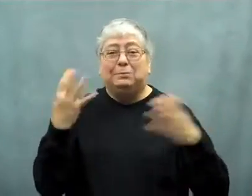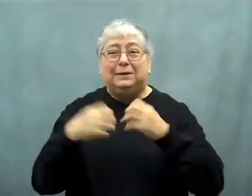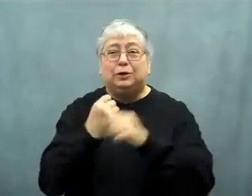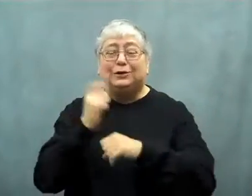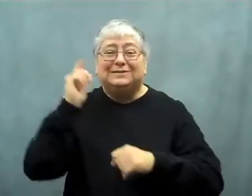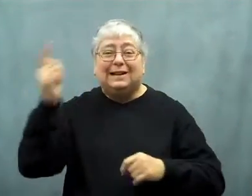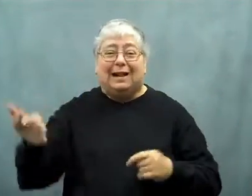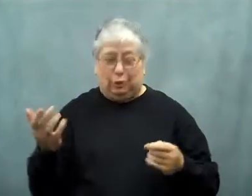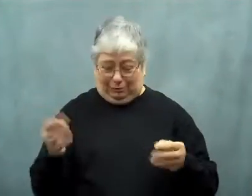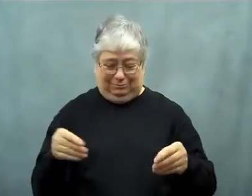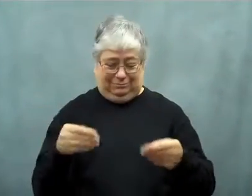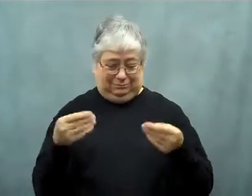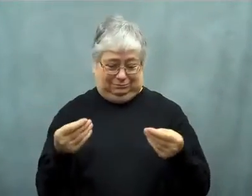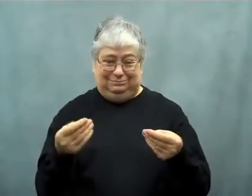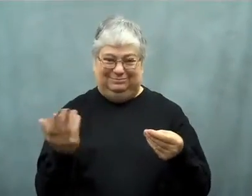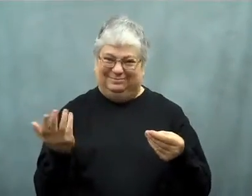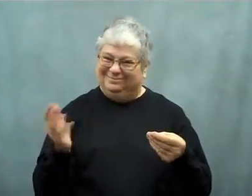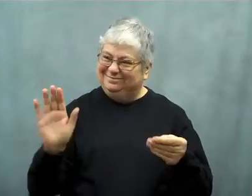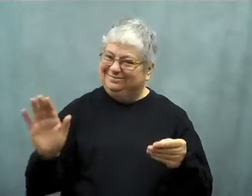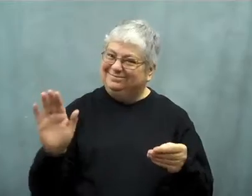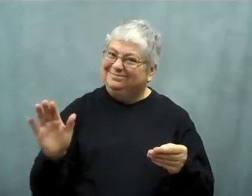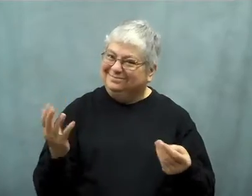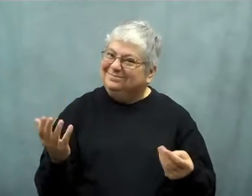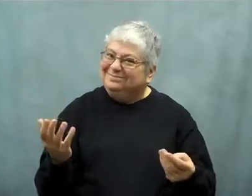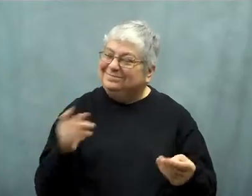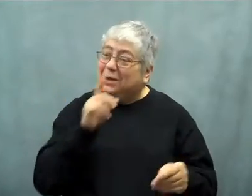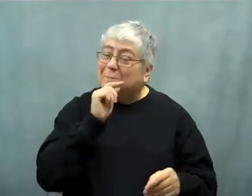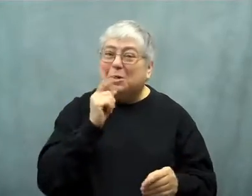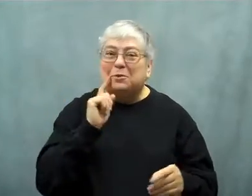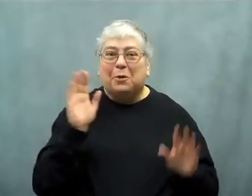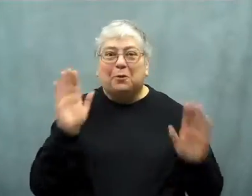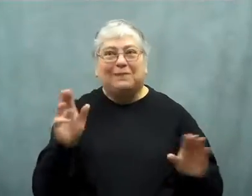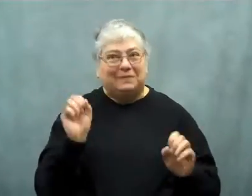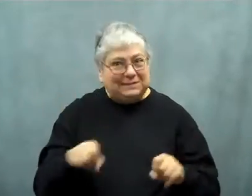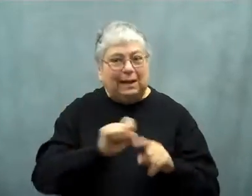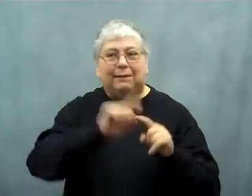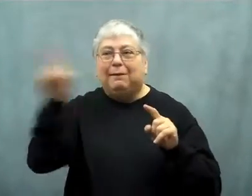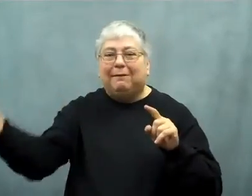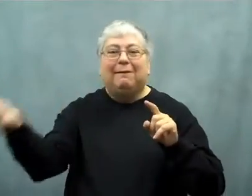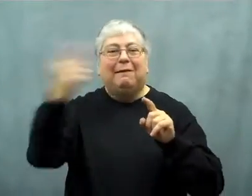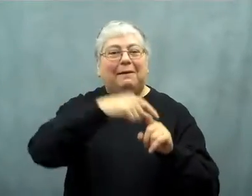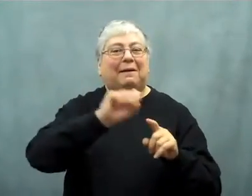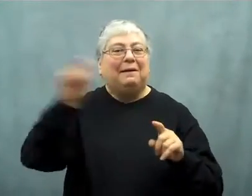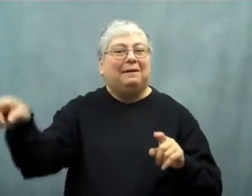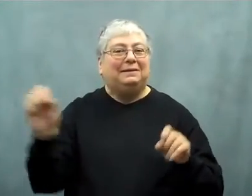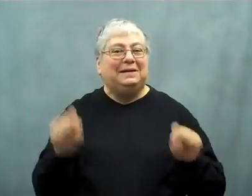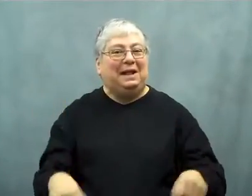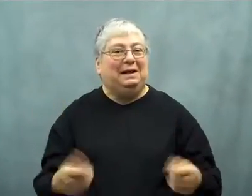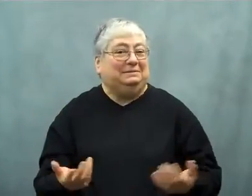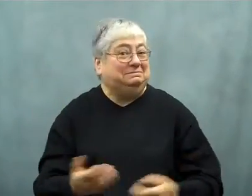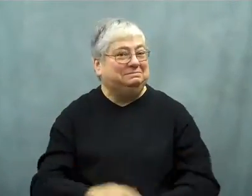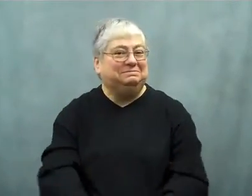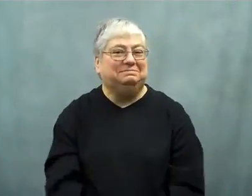and now the message has been found so many years later. The birds are amazing in their ability to fly back and forth like that.